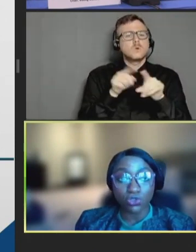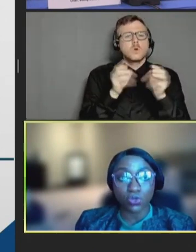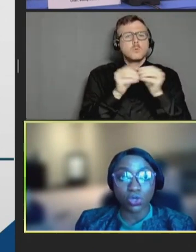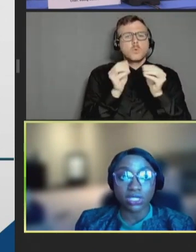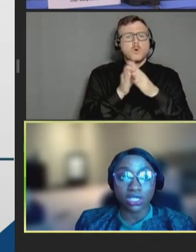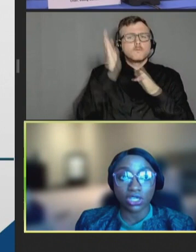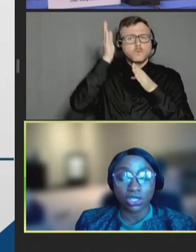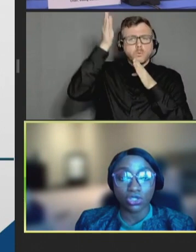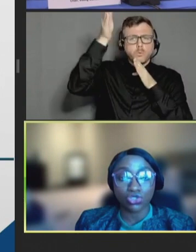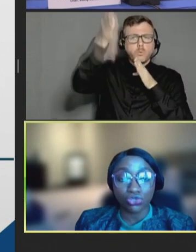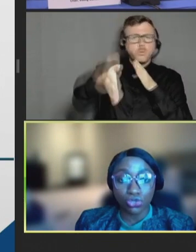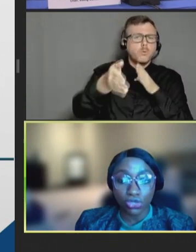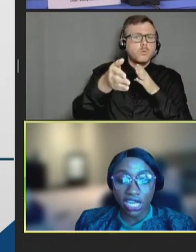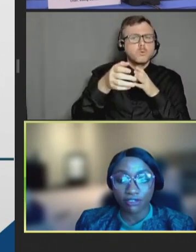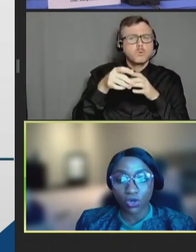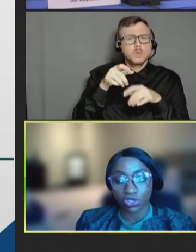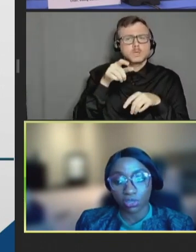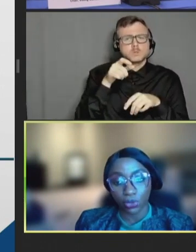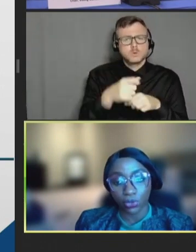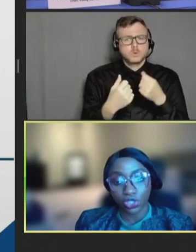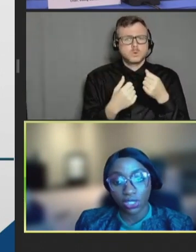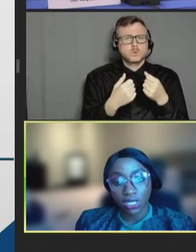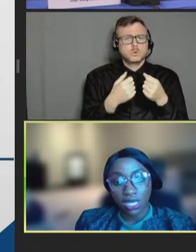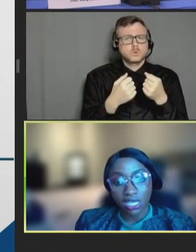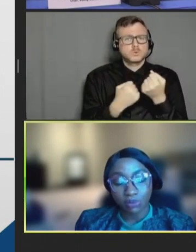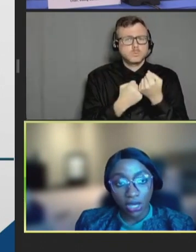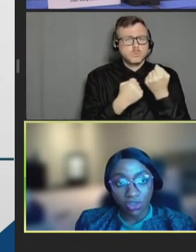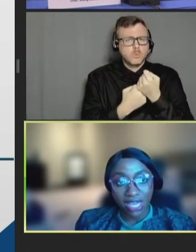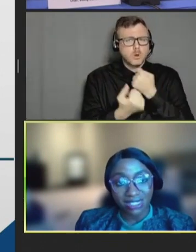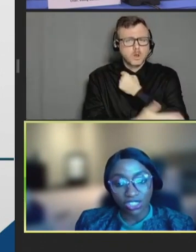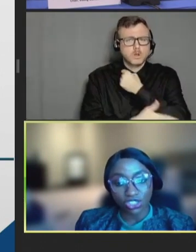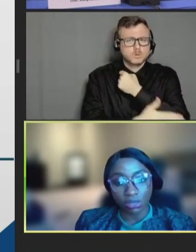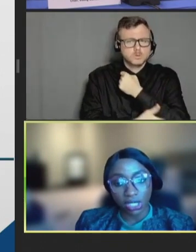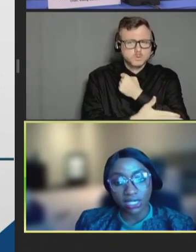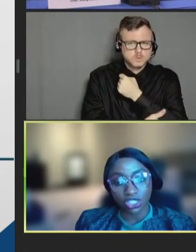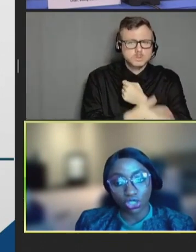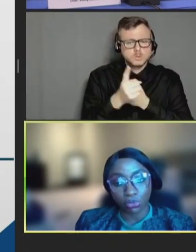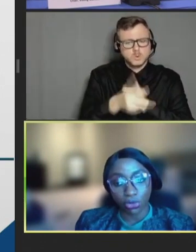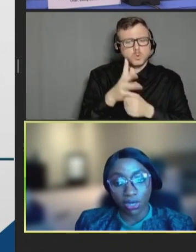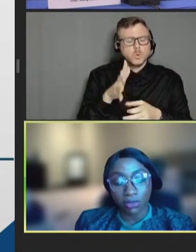move towards a true-life course approach as part of the essential immunization program,